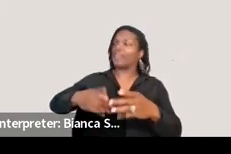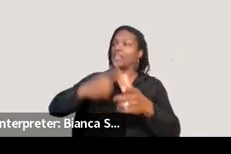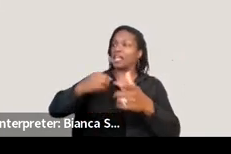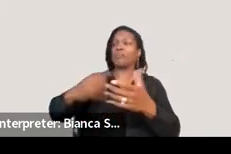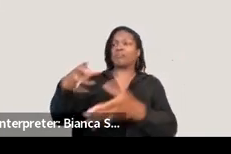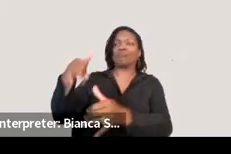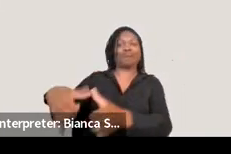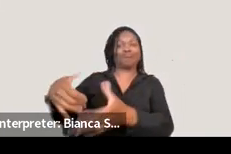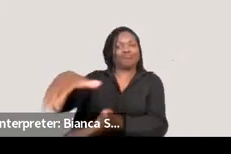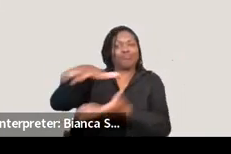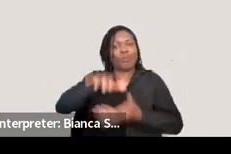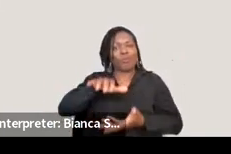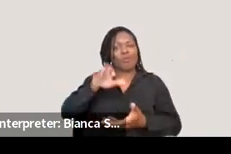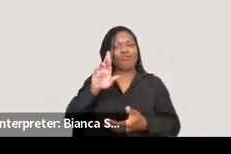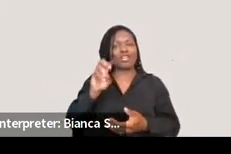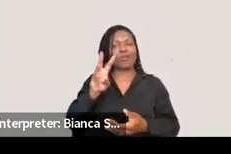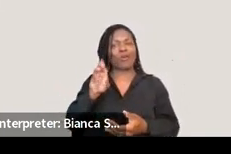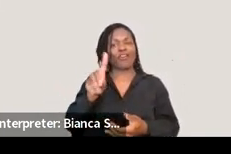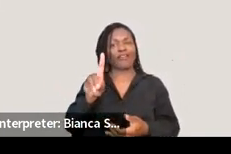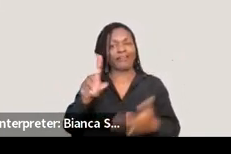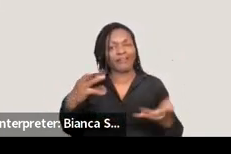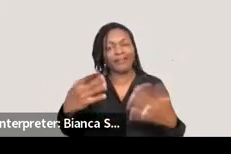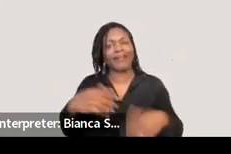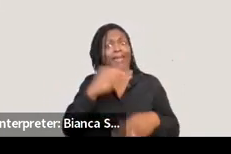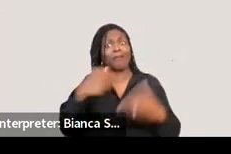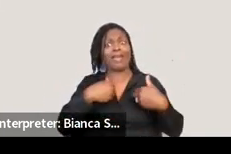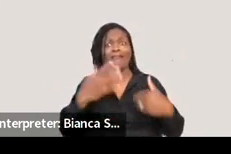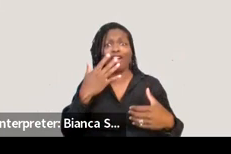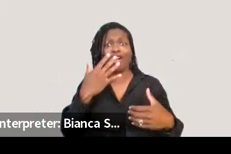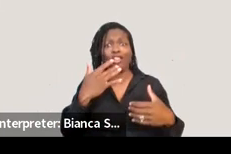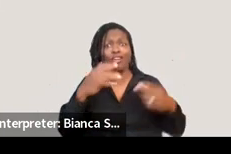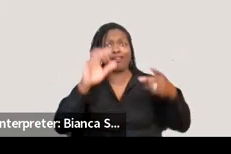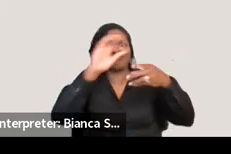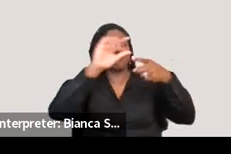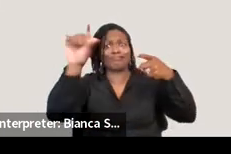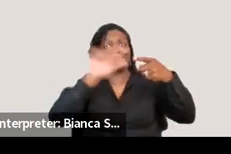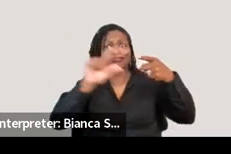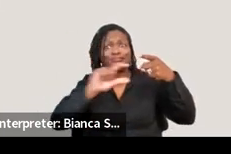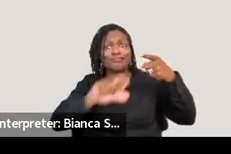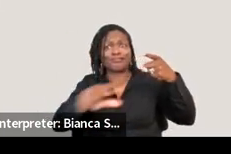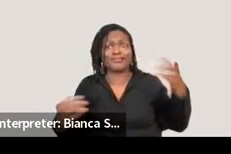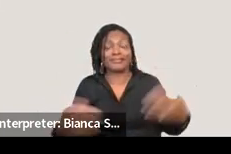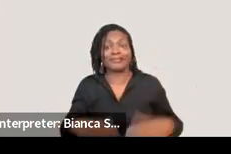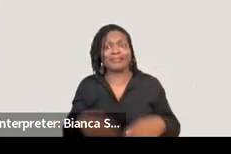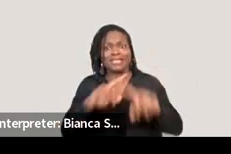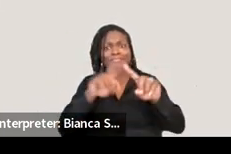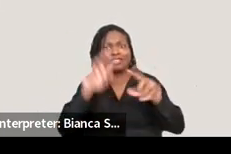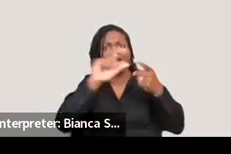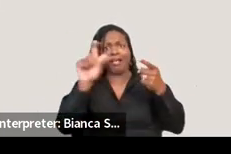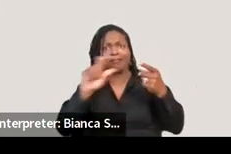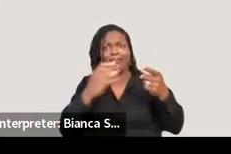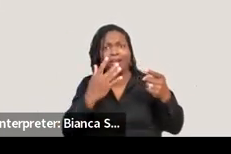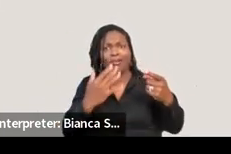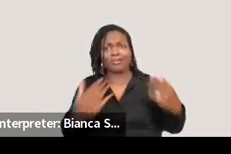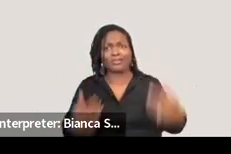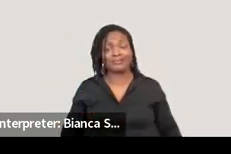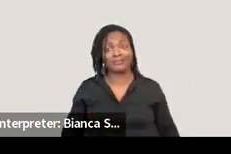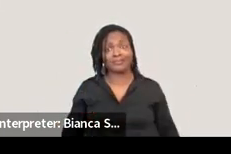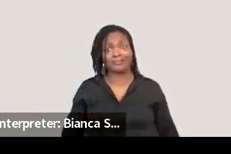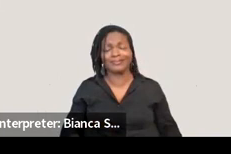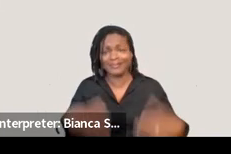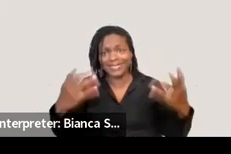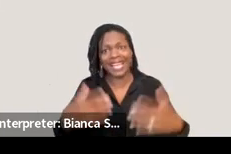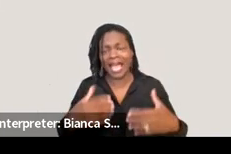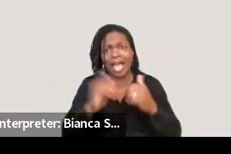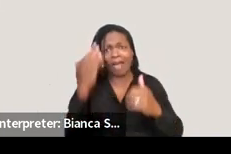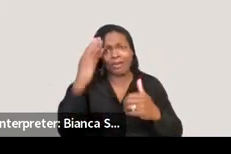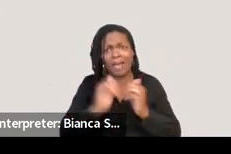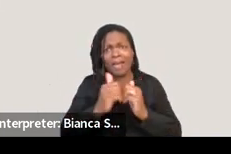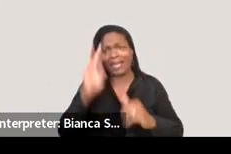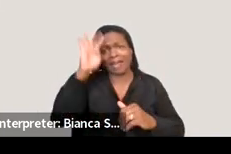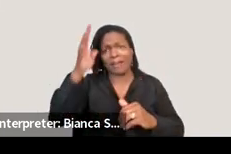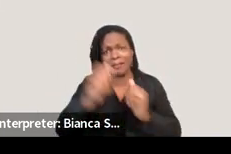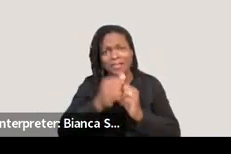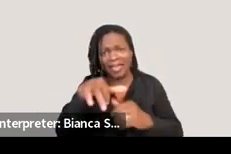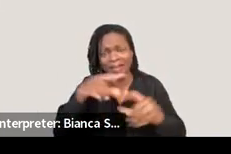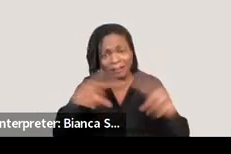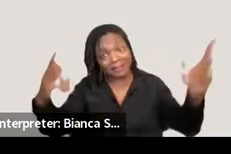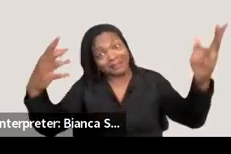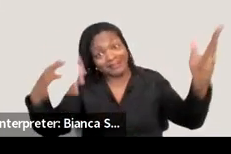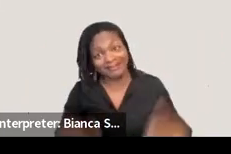And that's what I would say that all families. And all teachers should have in their classrooms whether the child had the emotional disability or not.